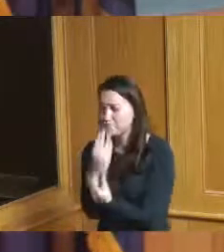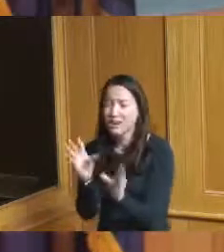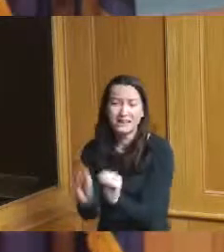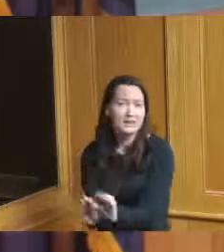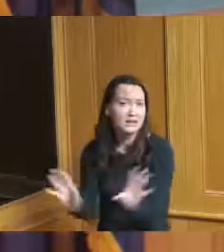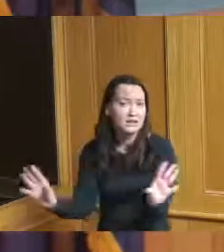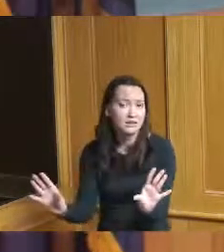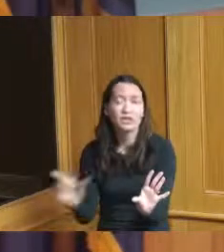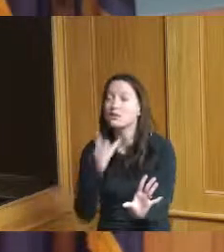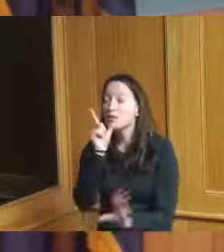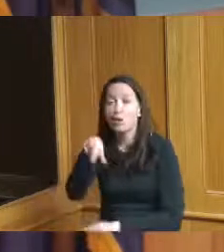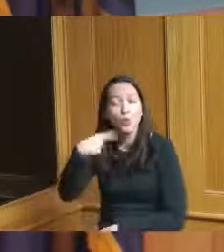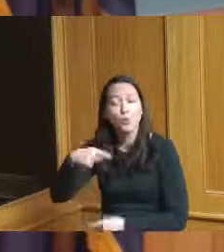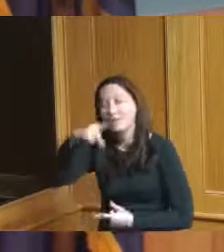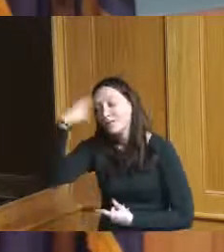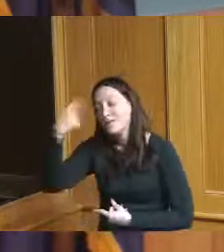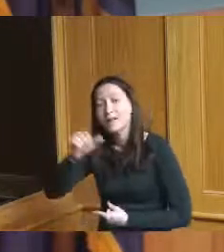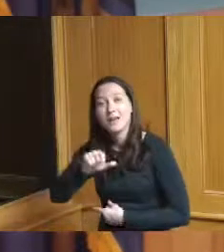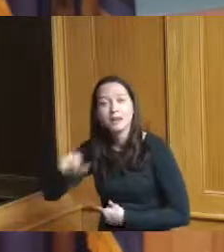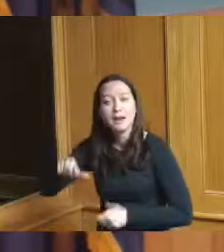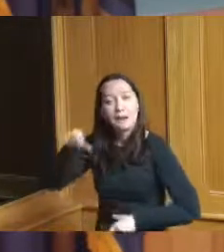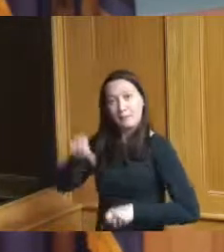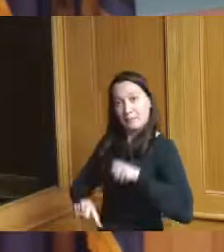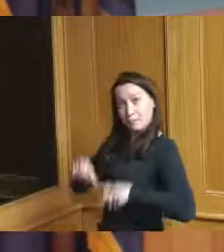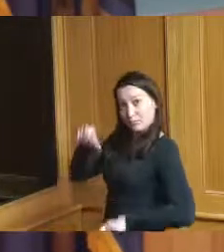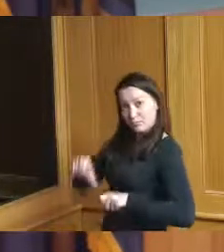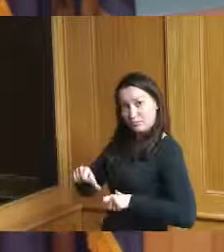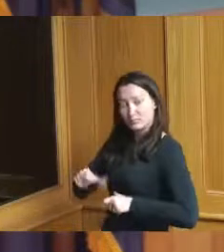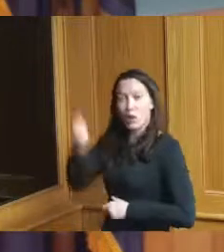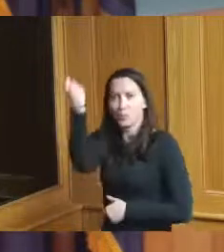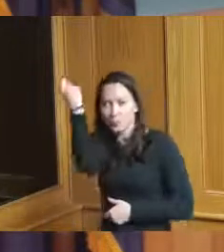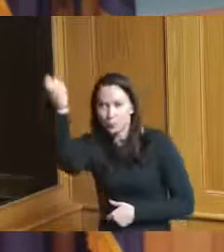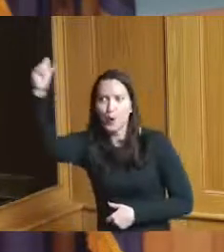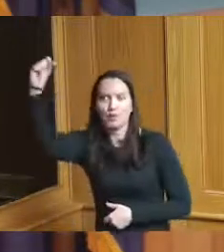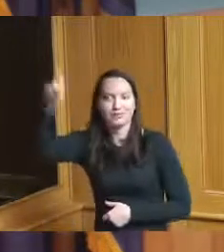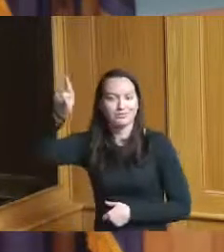just African Americans that has hesitancy there has been protests up at the state house and they